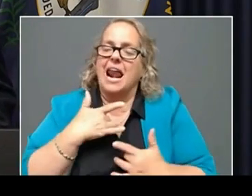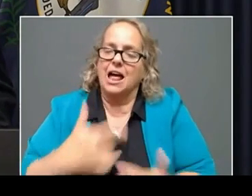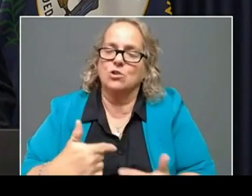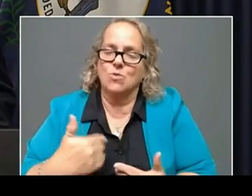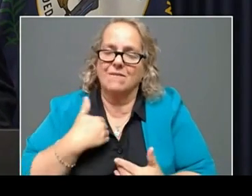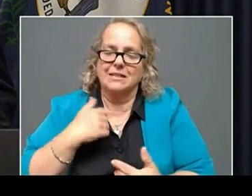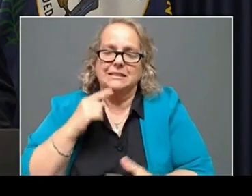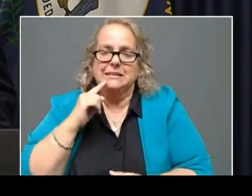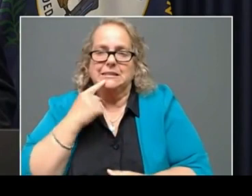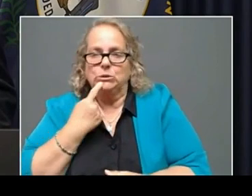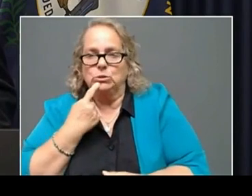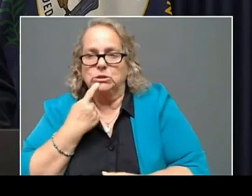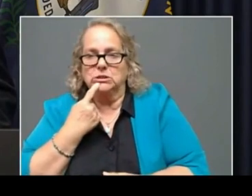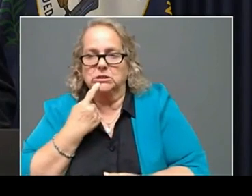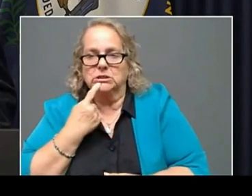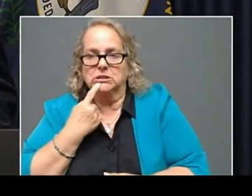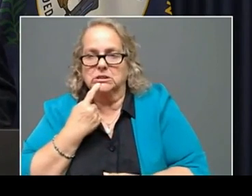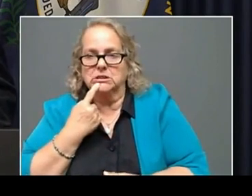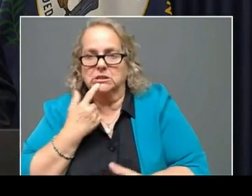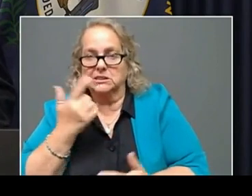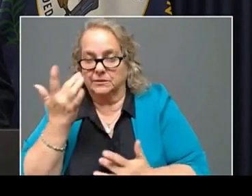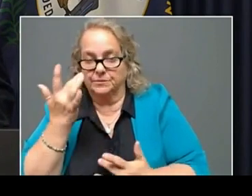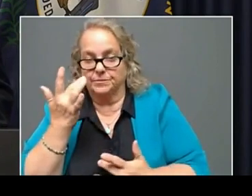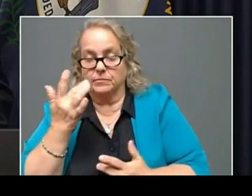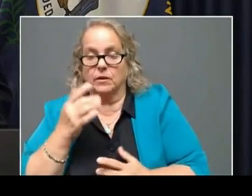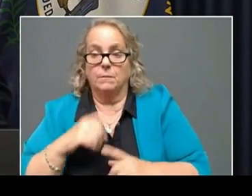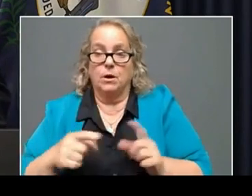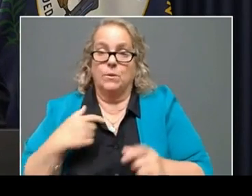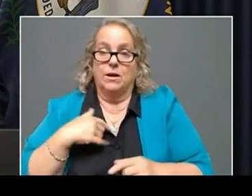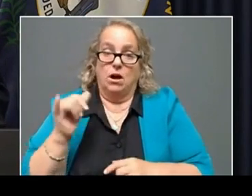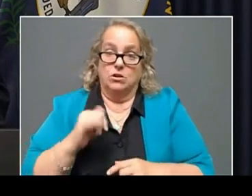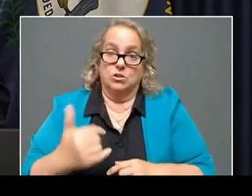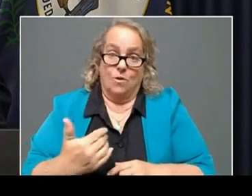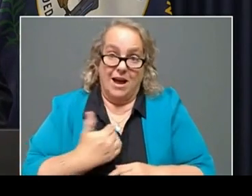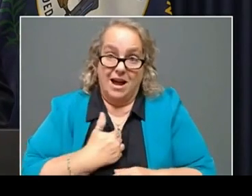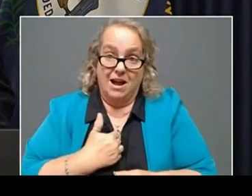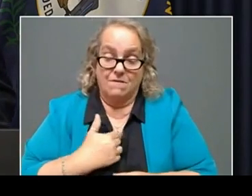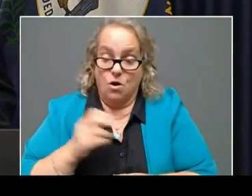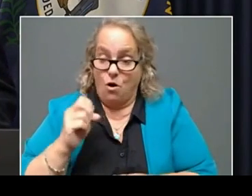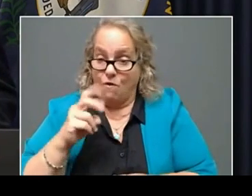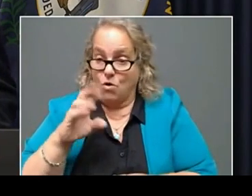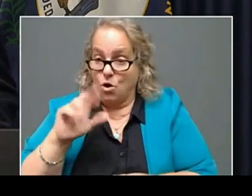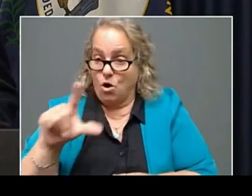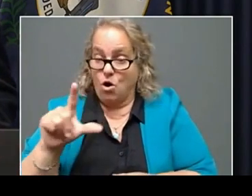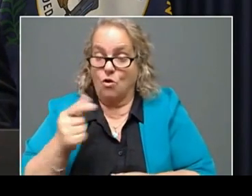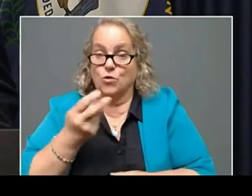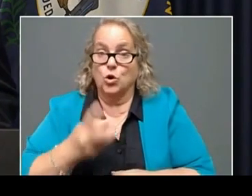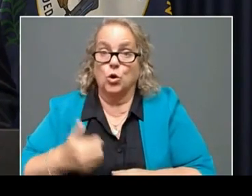outcome. Uh We also have uh Overall fewer cases than we've had at 5% at